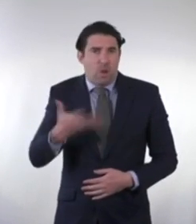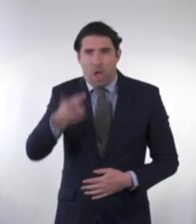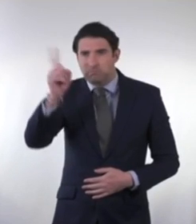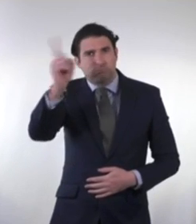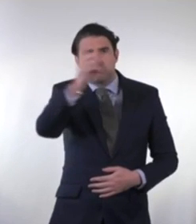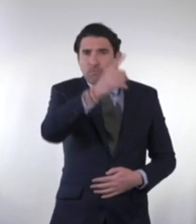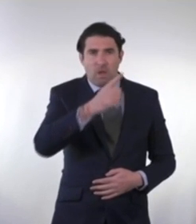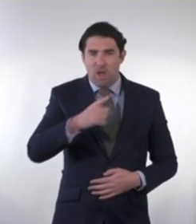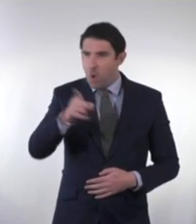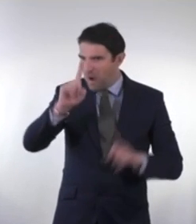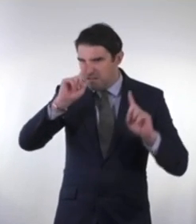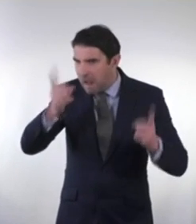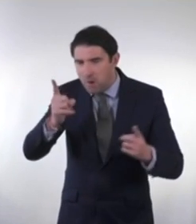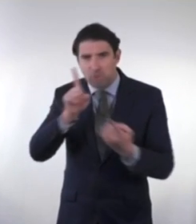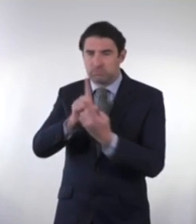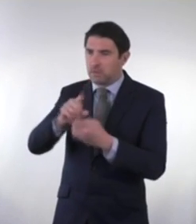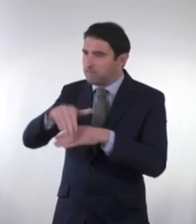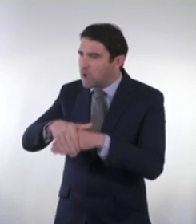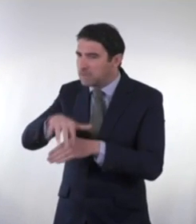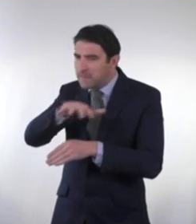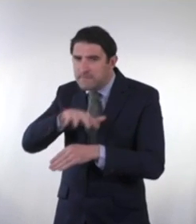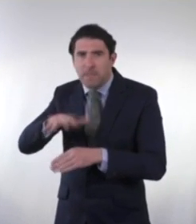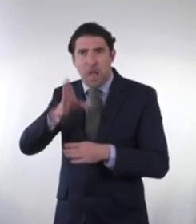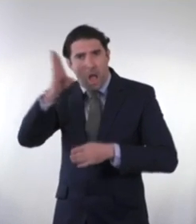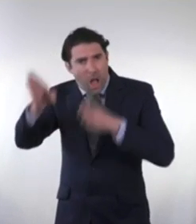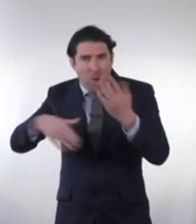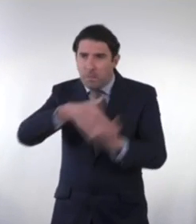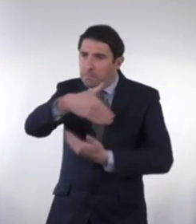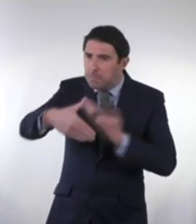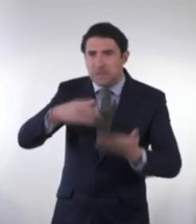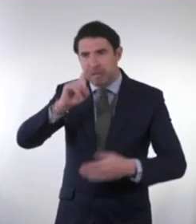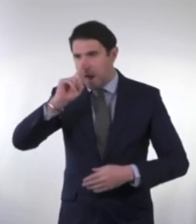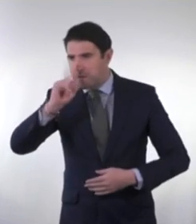HS2 Action Group to minimise noise pollution and avoid damaging the aquifer by other means?